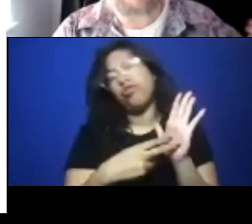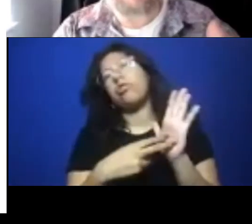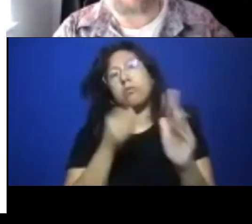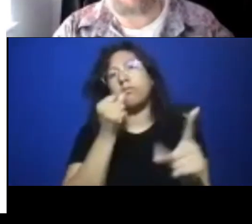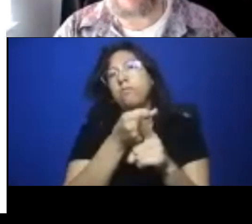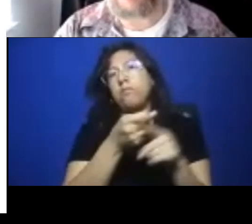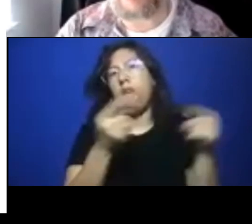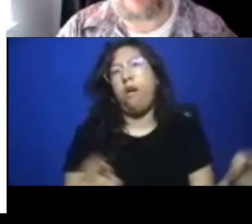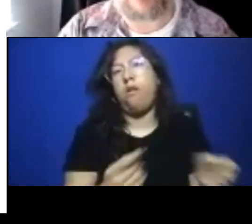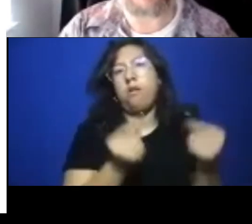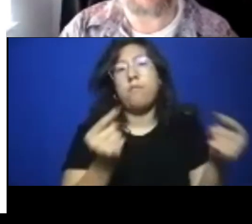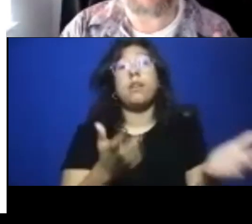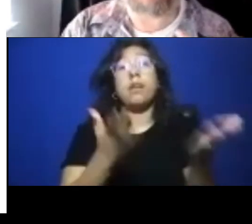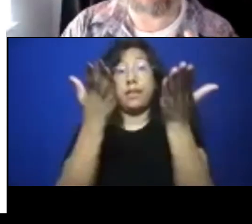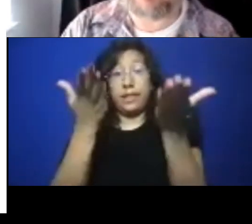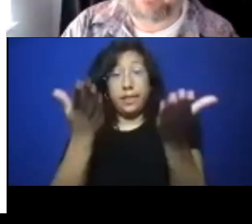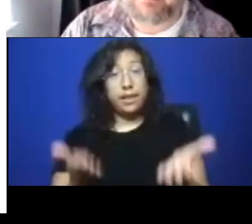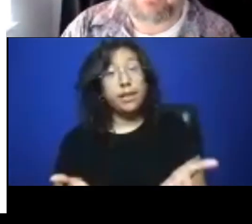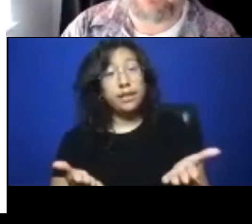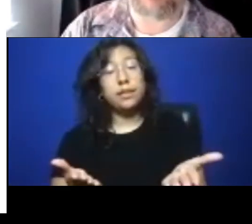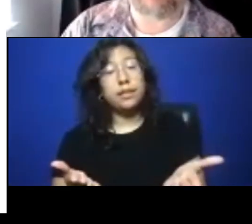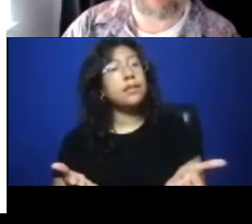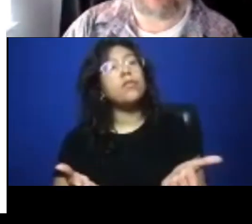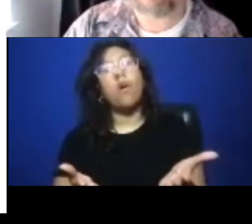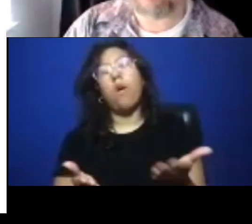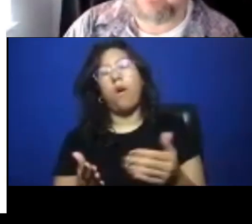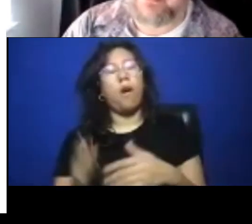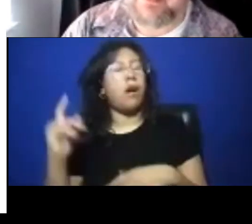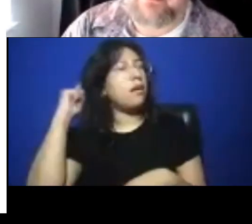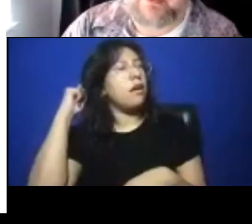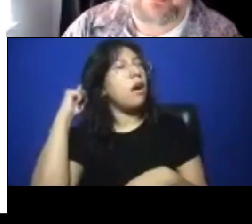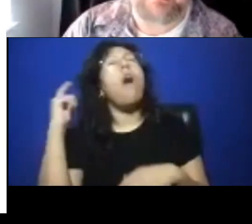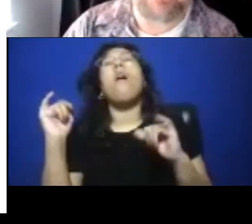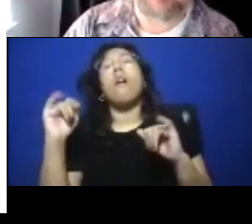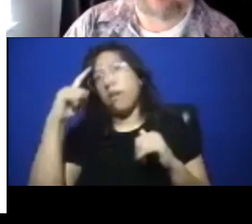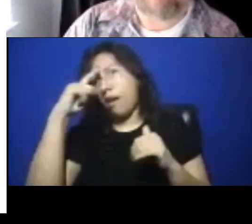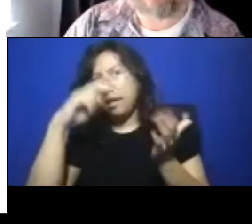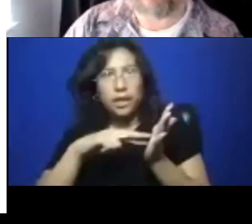So some of these things are unintentional, so asking intrusive questions.